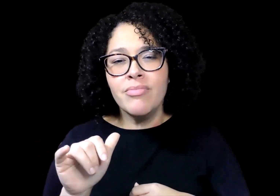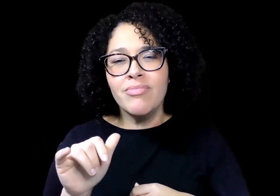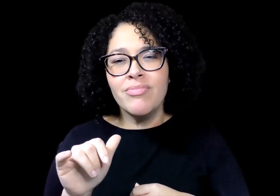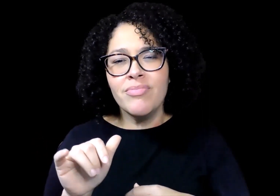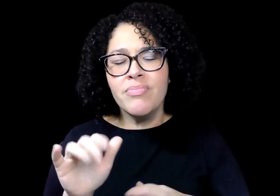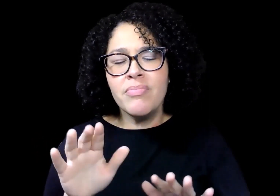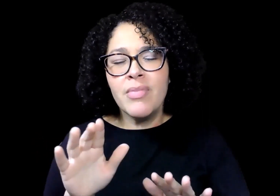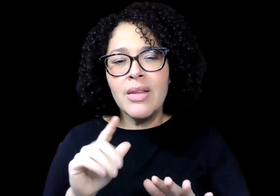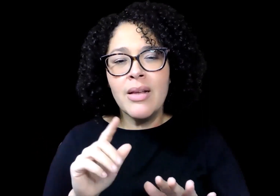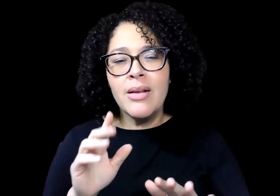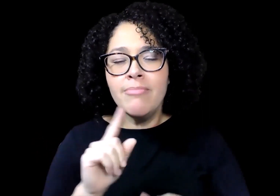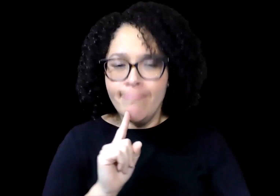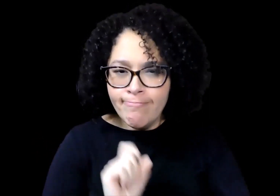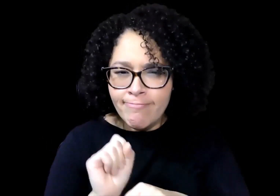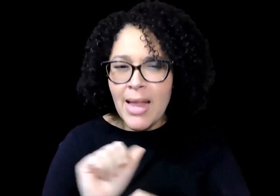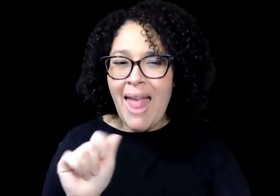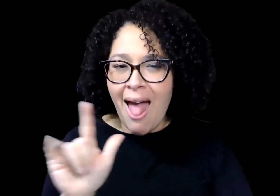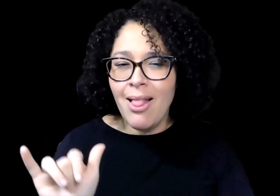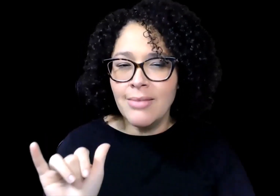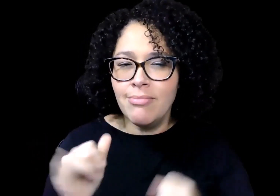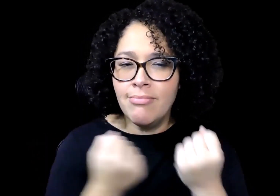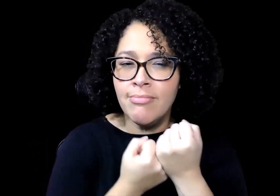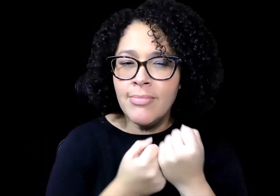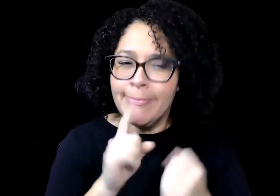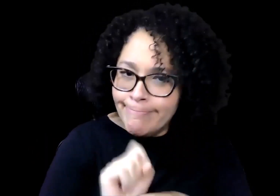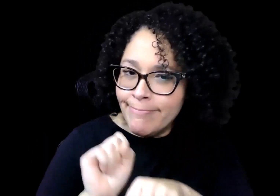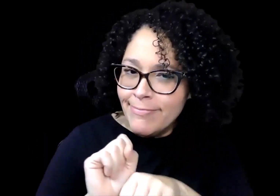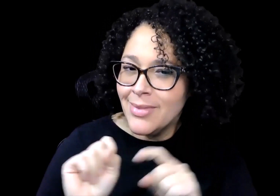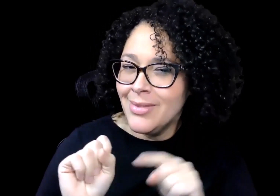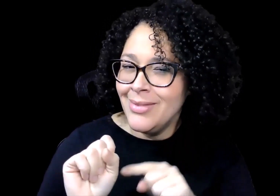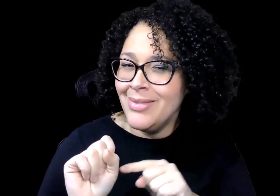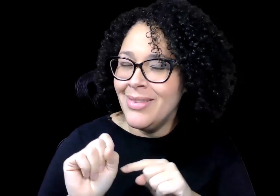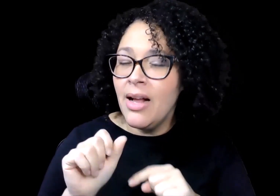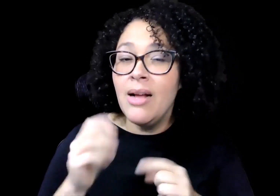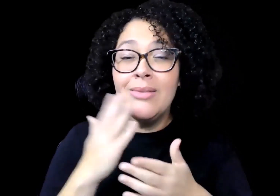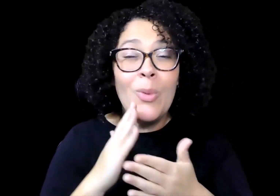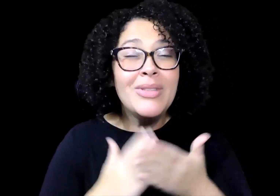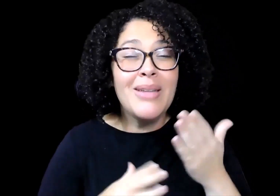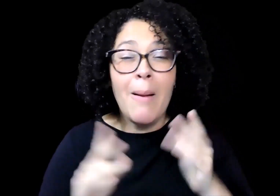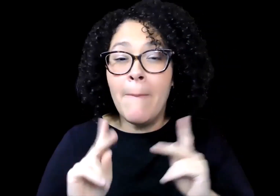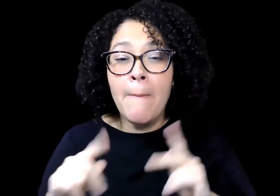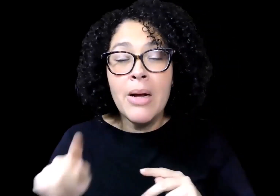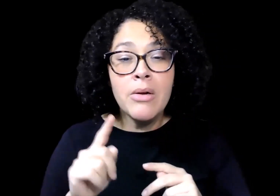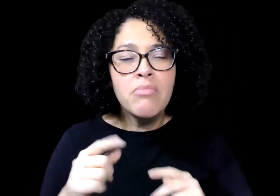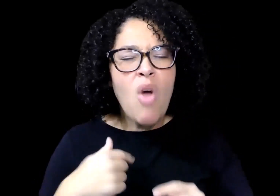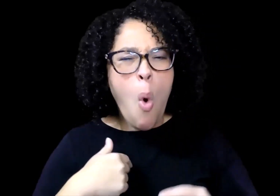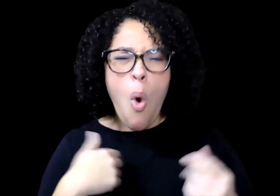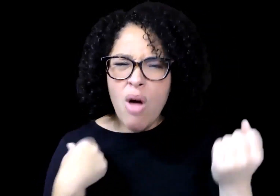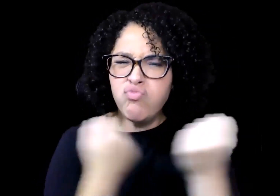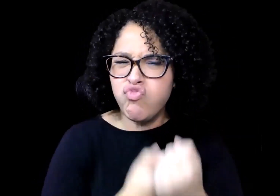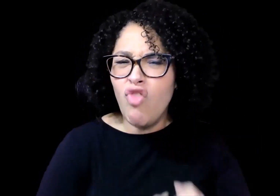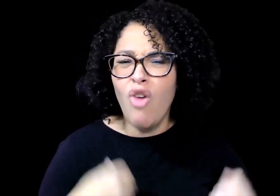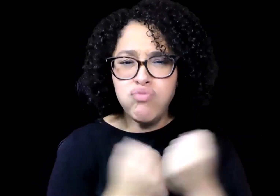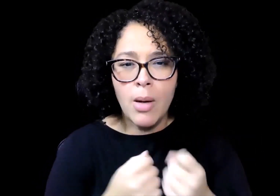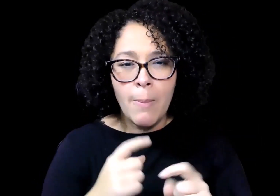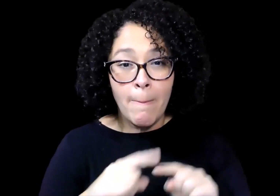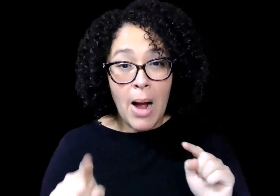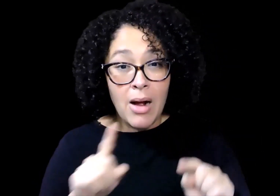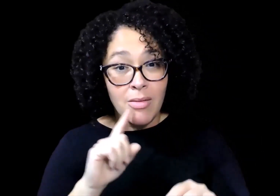be an ally and I mean a real ally do the work because some people will say oh I'm an ally